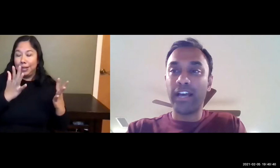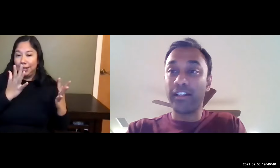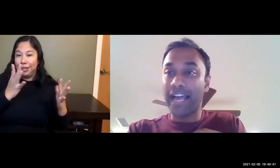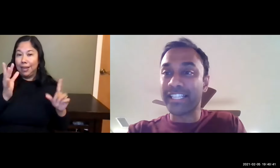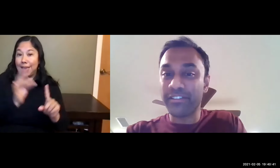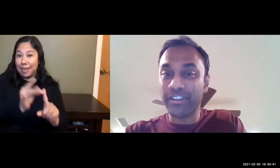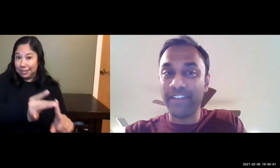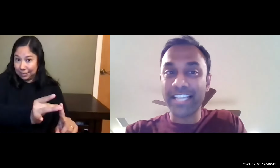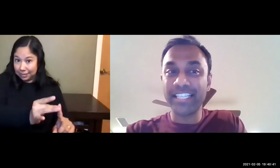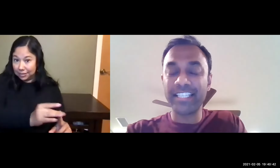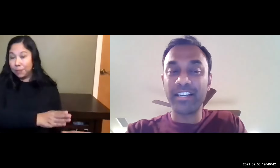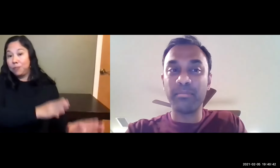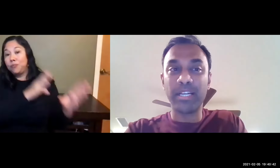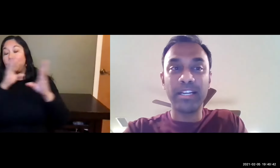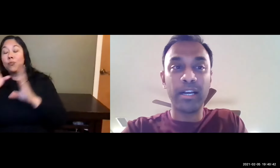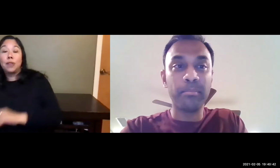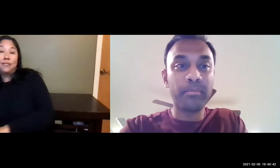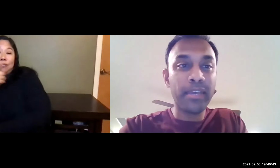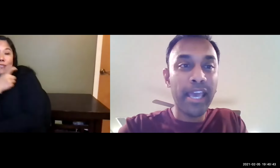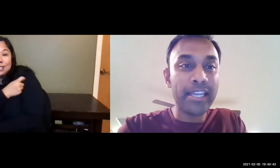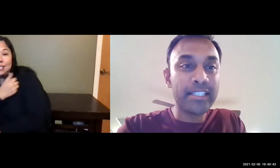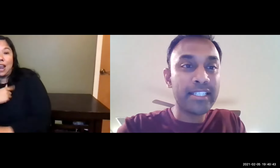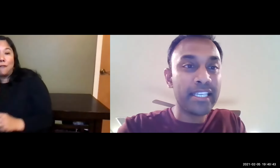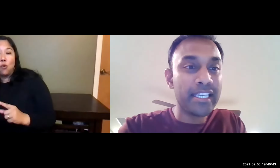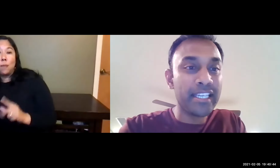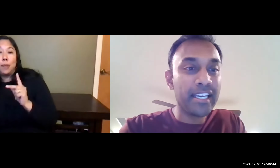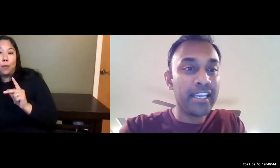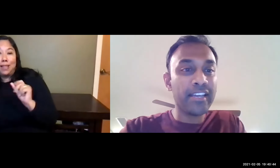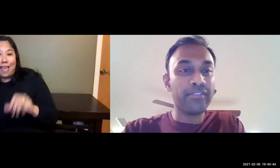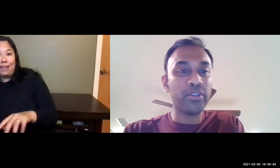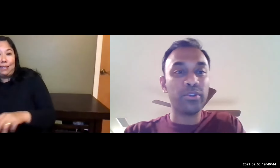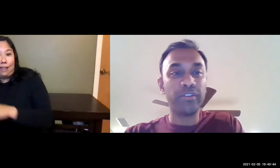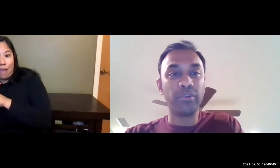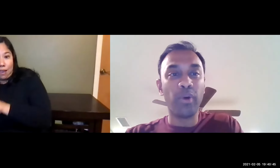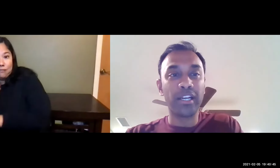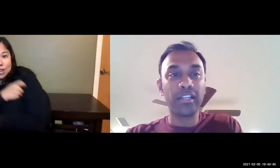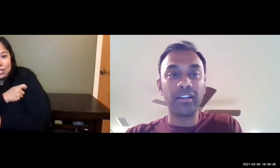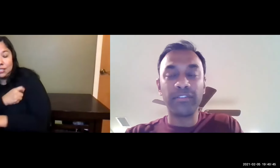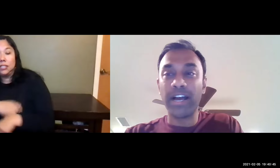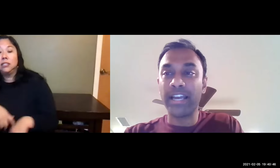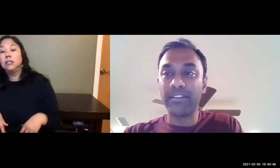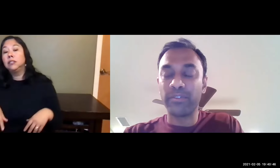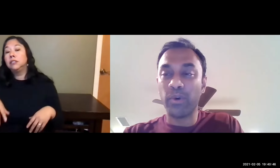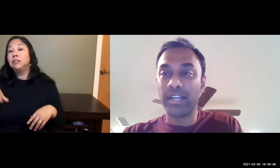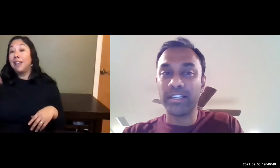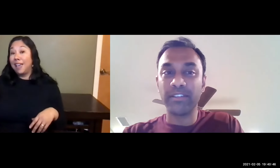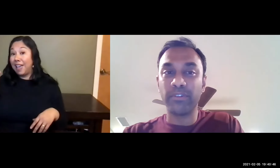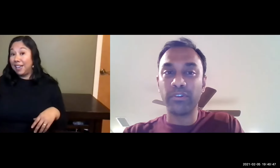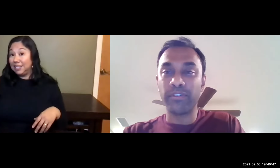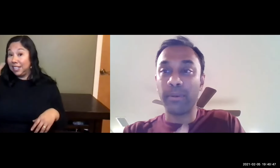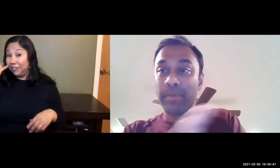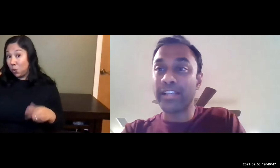So I’ll answer for the vaccine tier, but A.T., if you want to clarify and if I’m